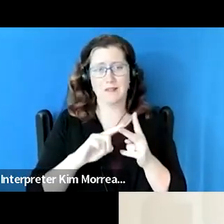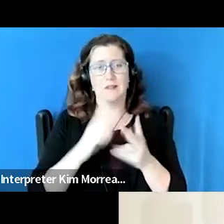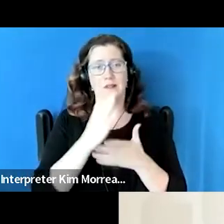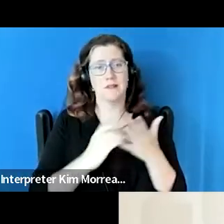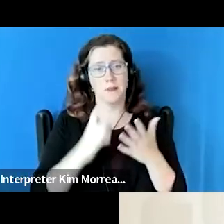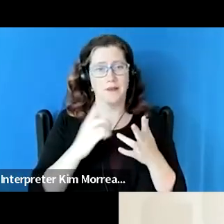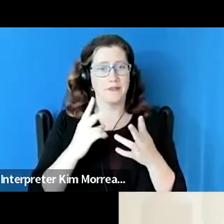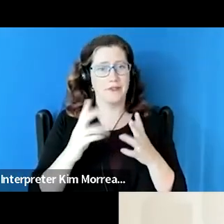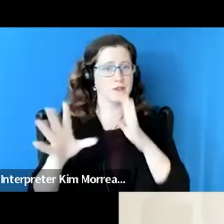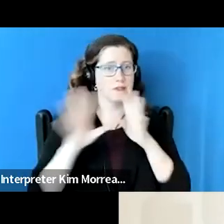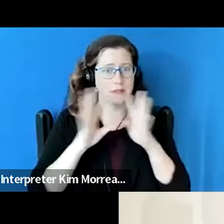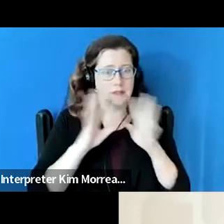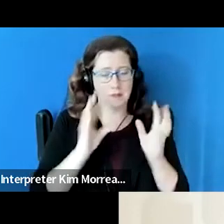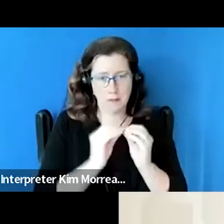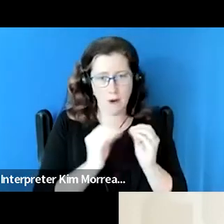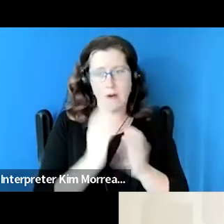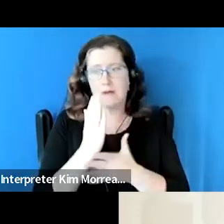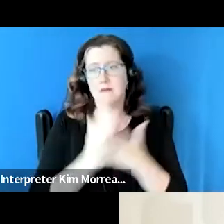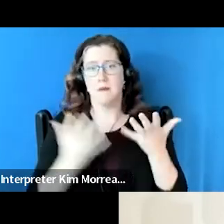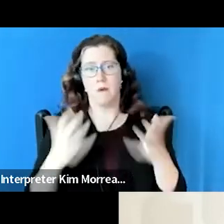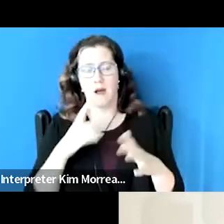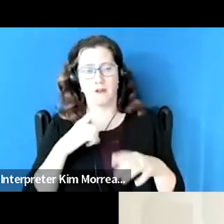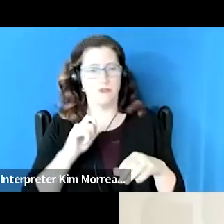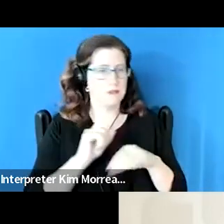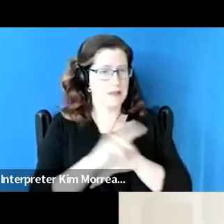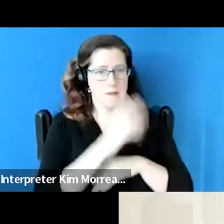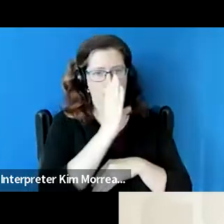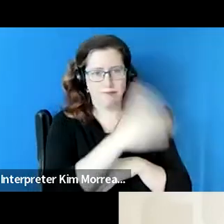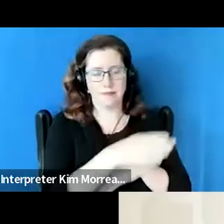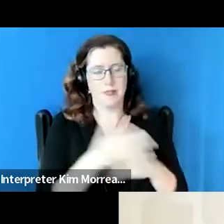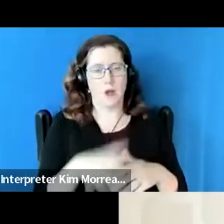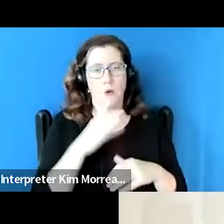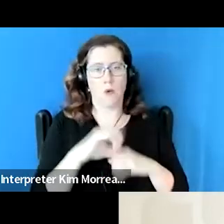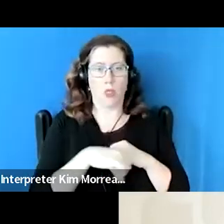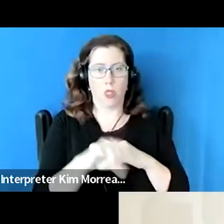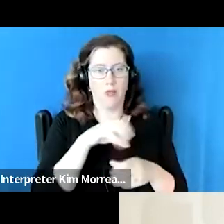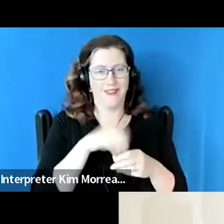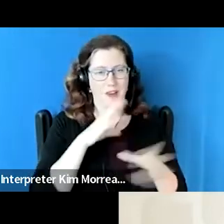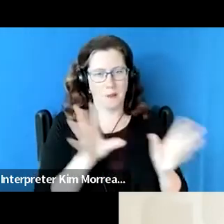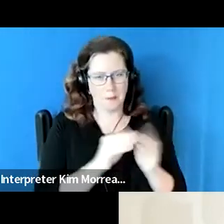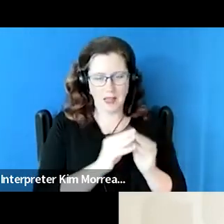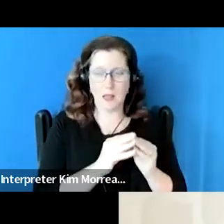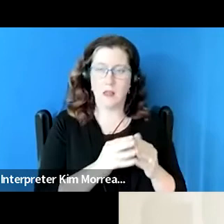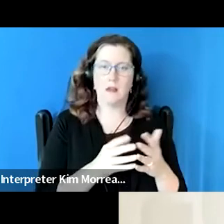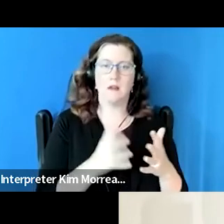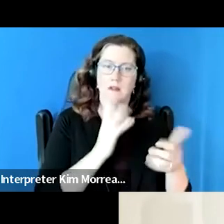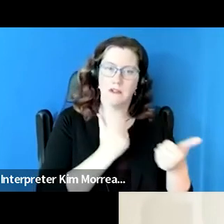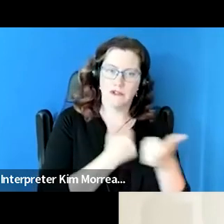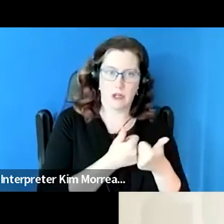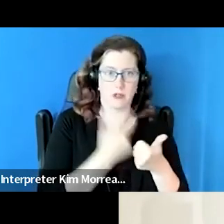Some that don't want to, they just send me an email, just cut to the chase, I don't wanna be in a long meeting. It's very, very challenging for us as leaders